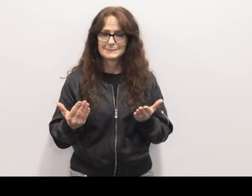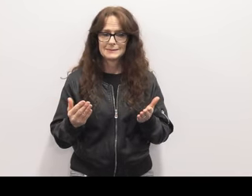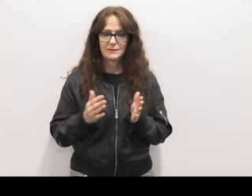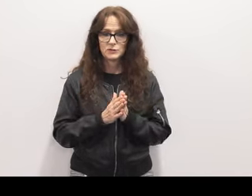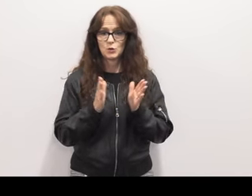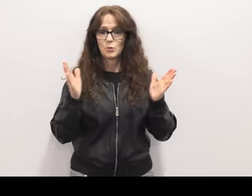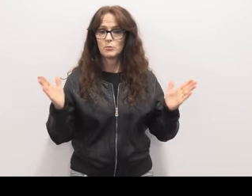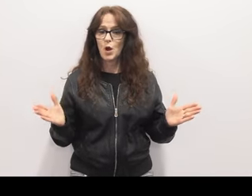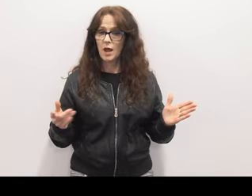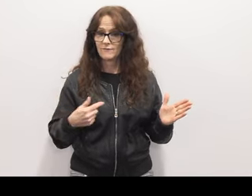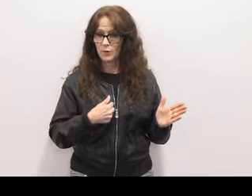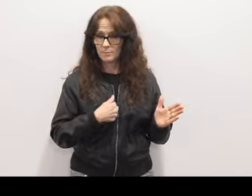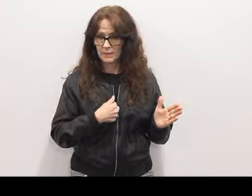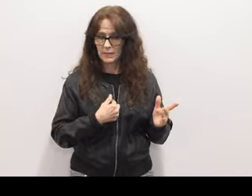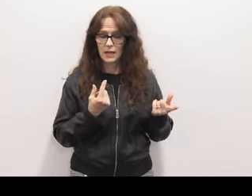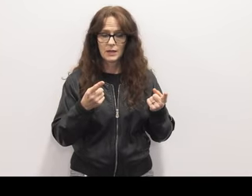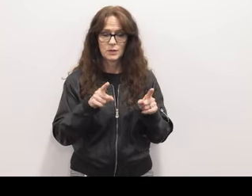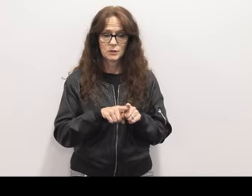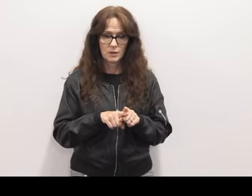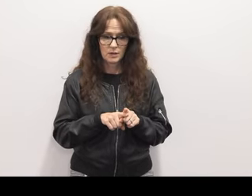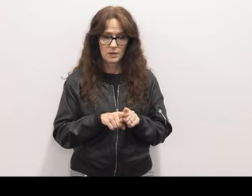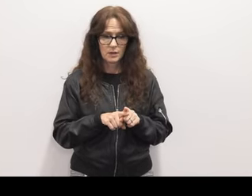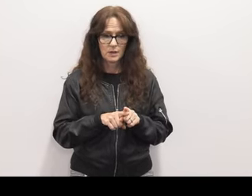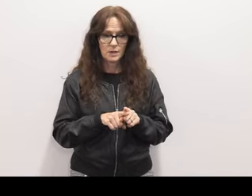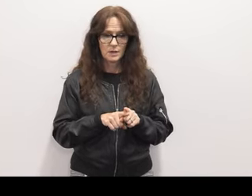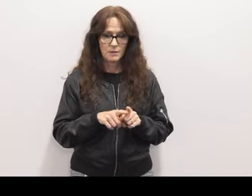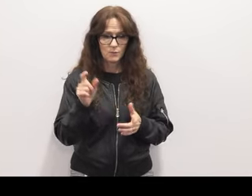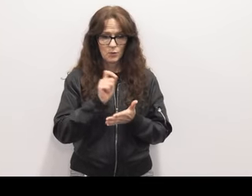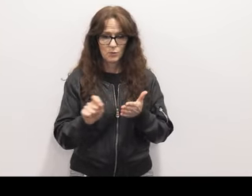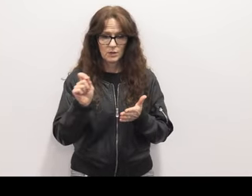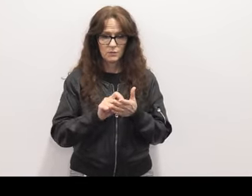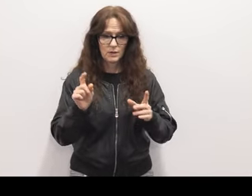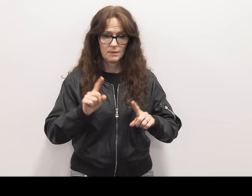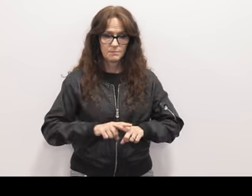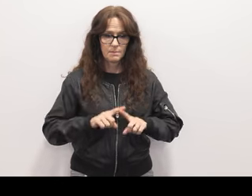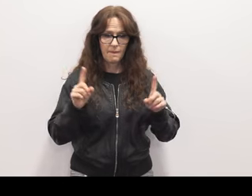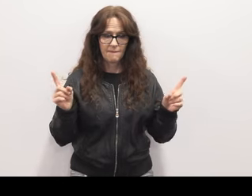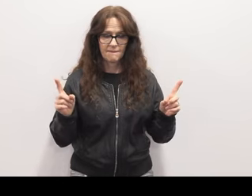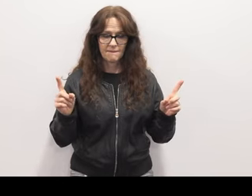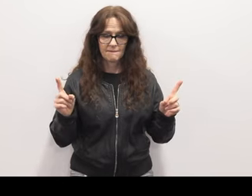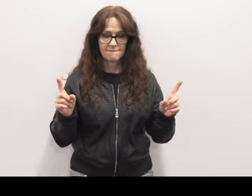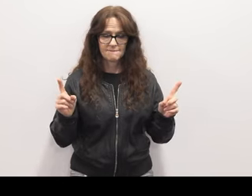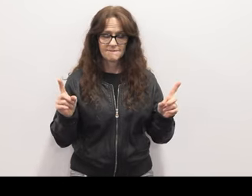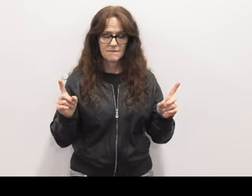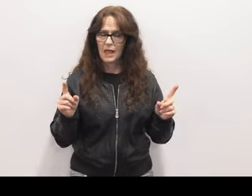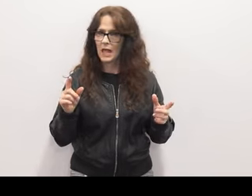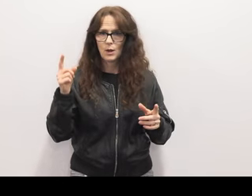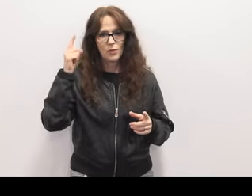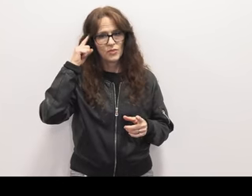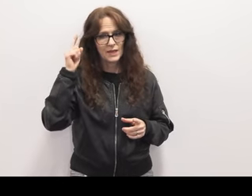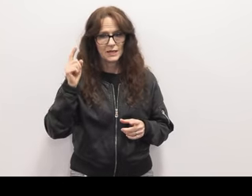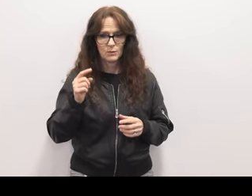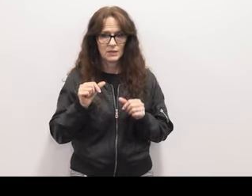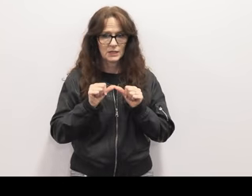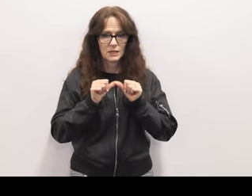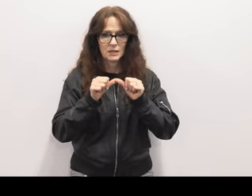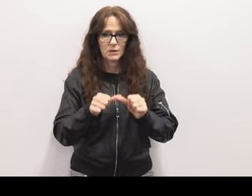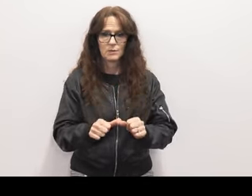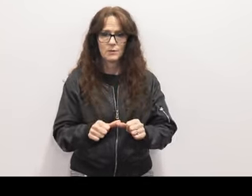I agree, it would have to be completely rewritten. I don't believe we can go forward with our work